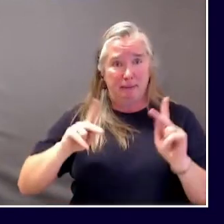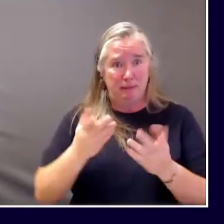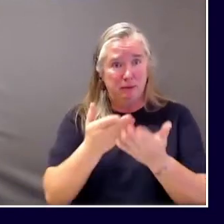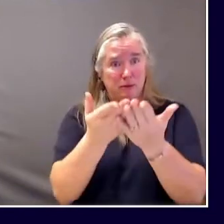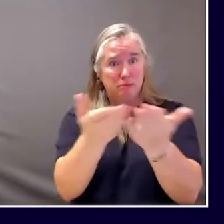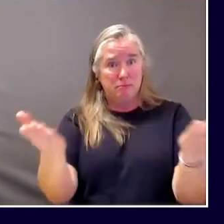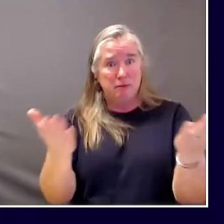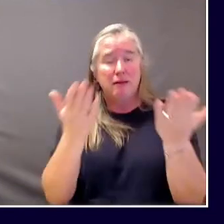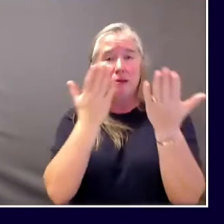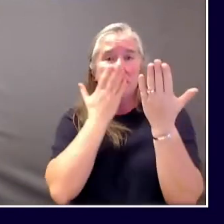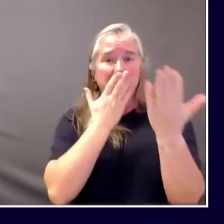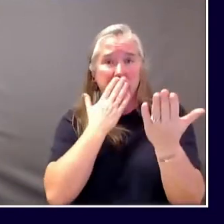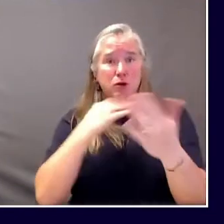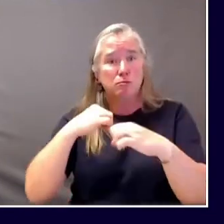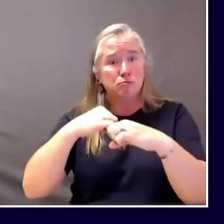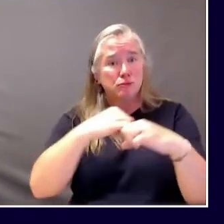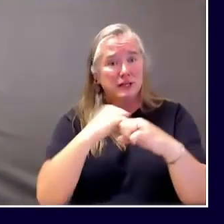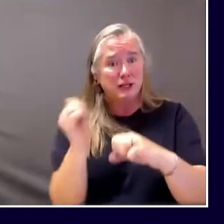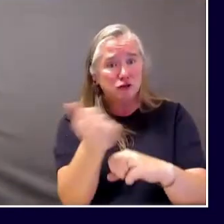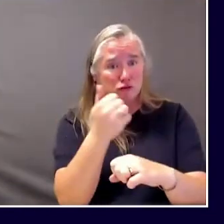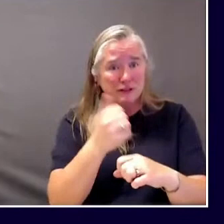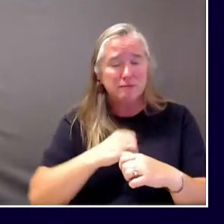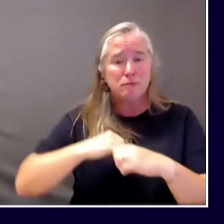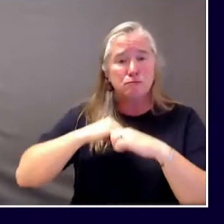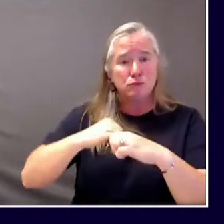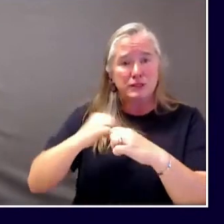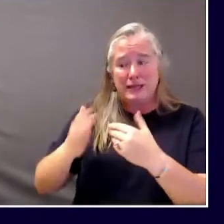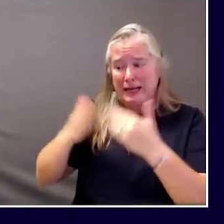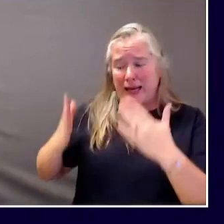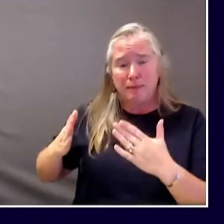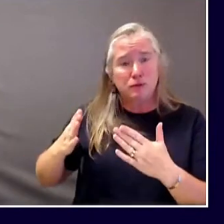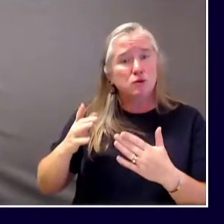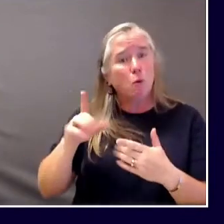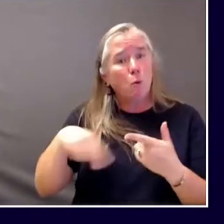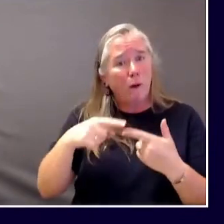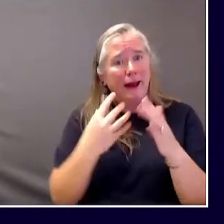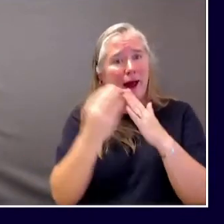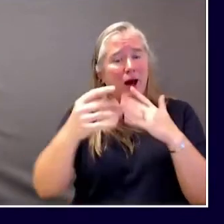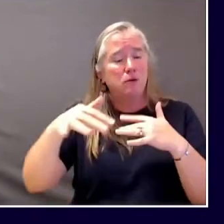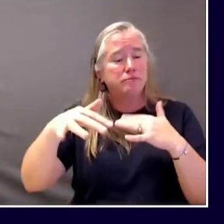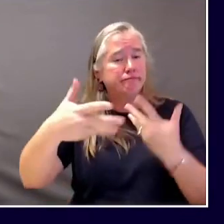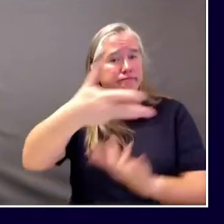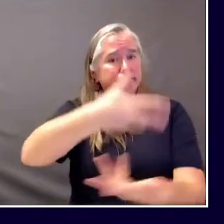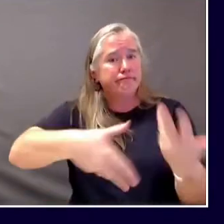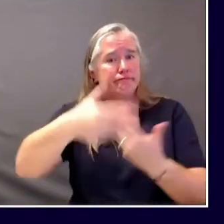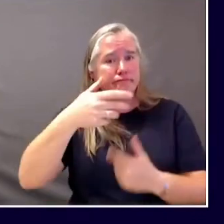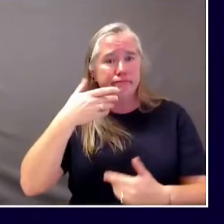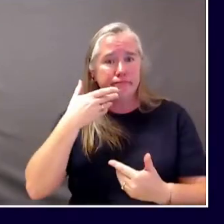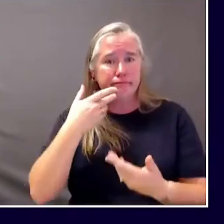themselves and their neighbors